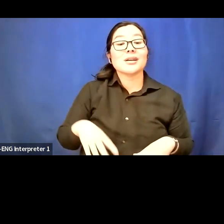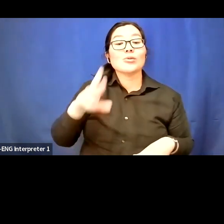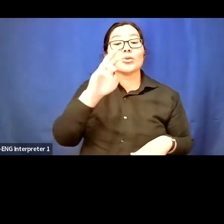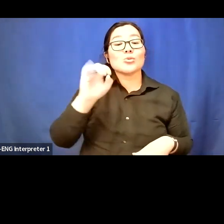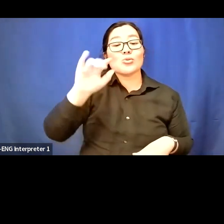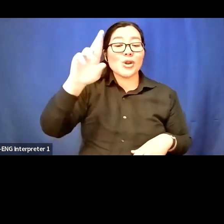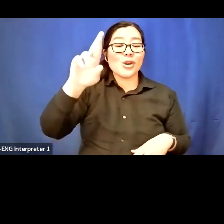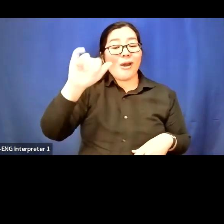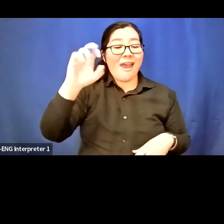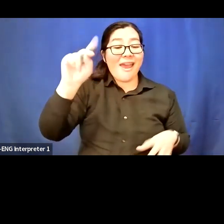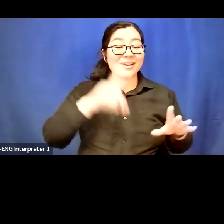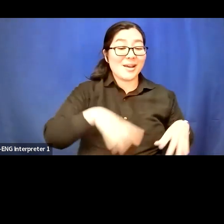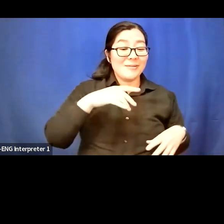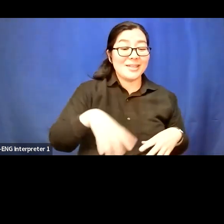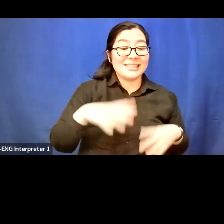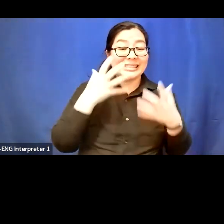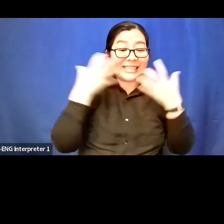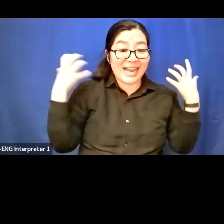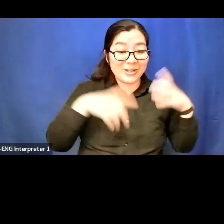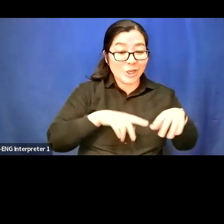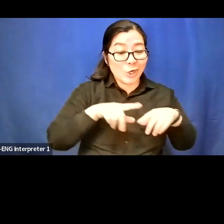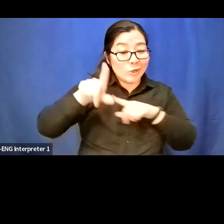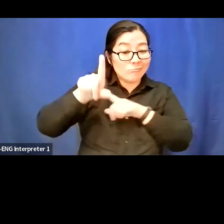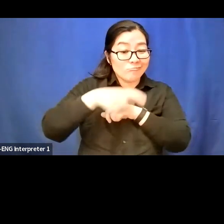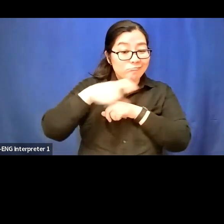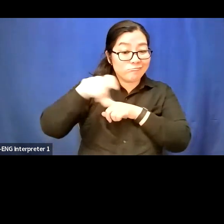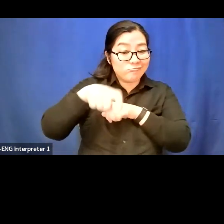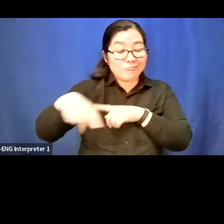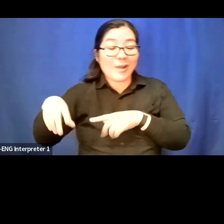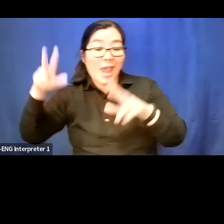and a rabbit hopping on to the other side of the screen.